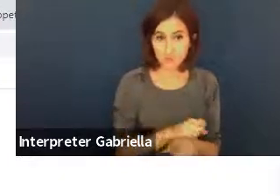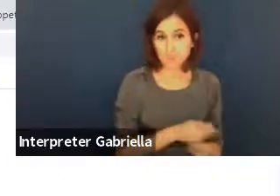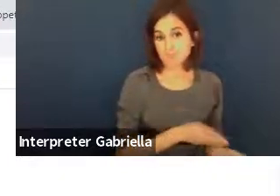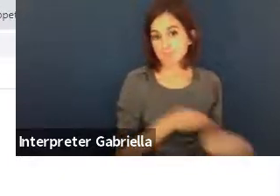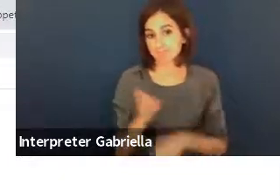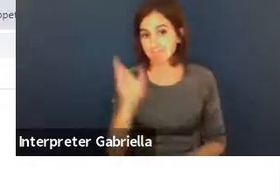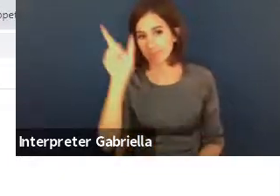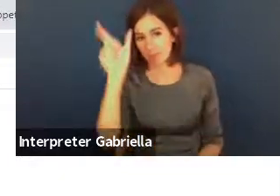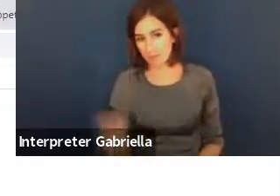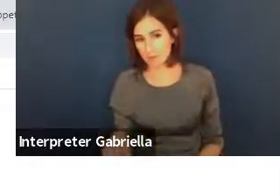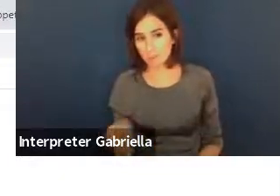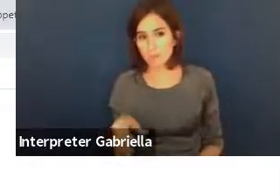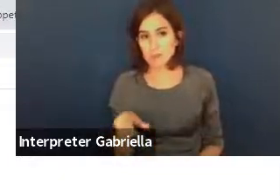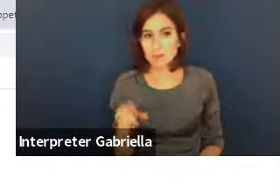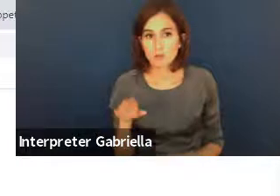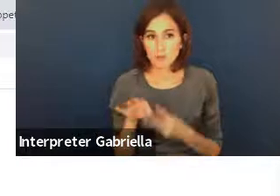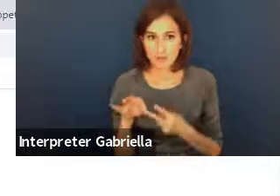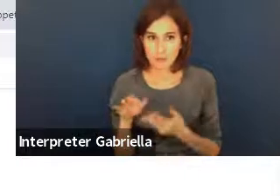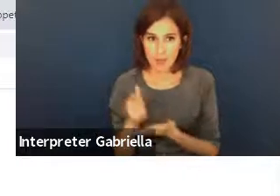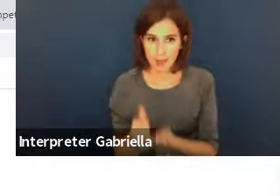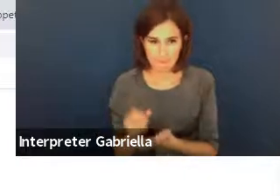Linda Kobashigawa: Options for Research Help. So we do have links to all of these things.